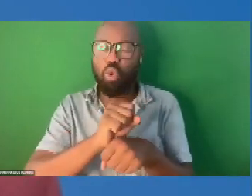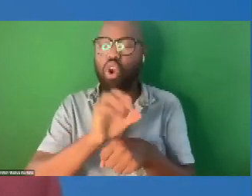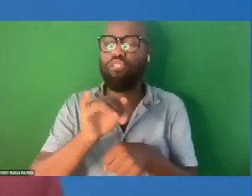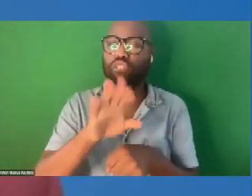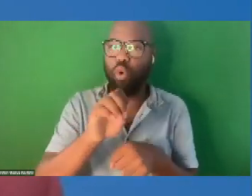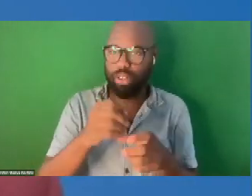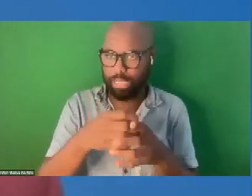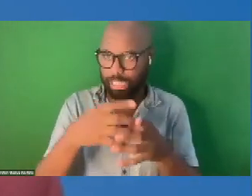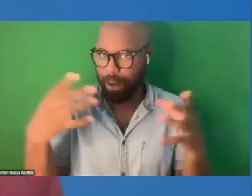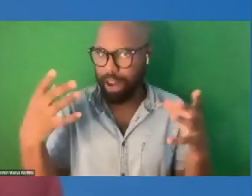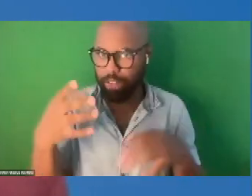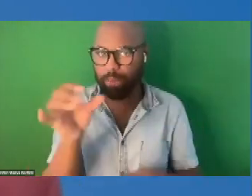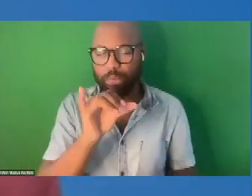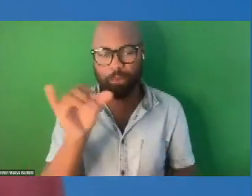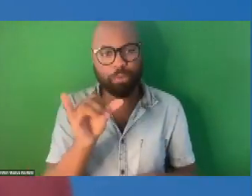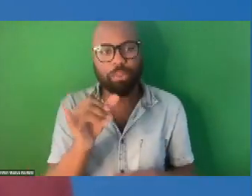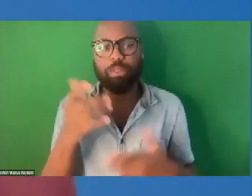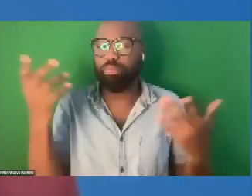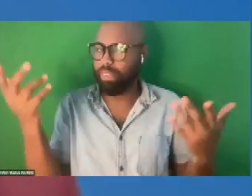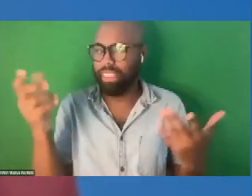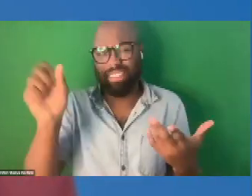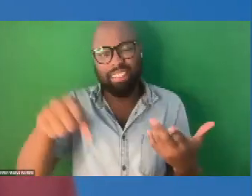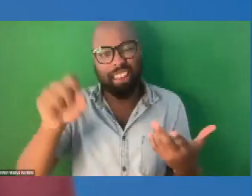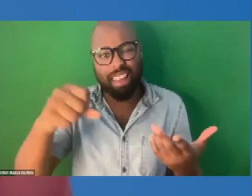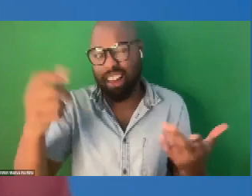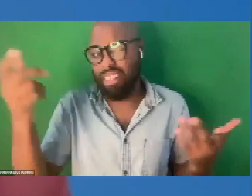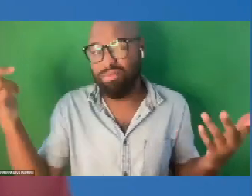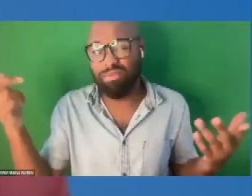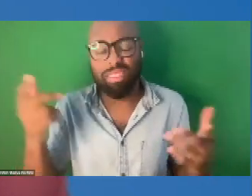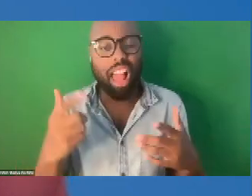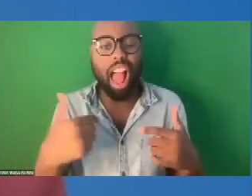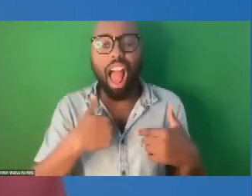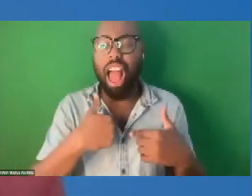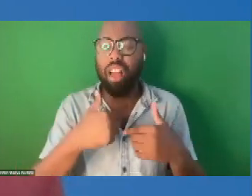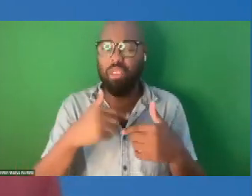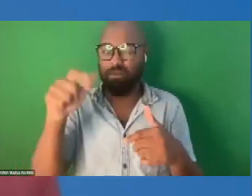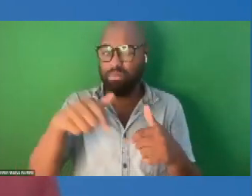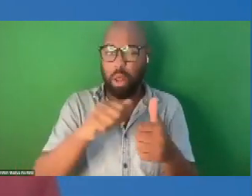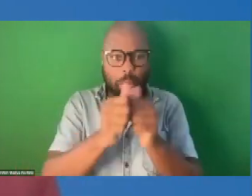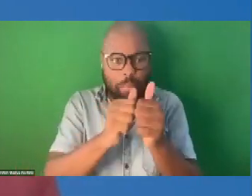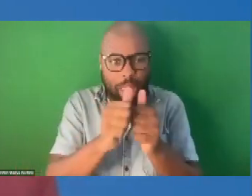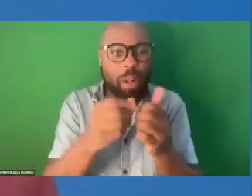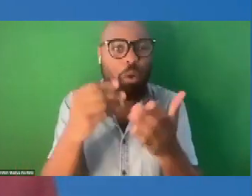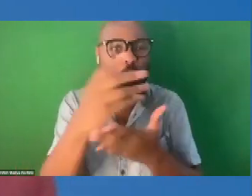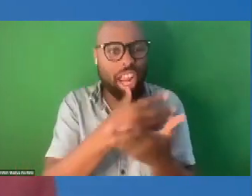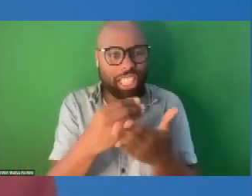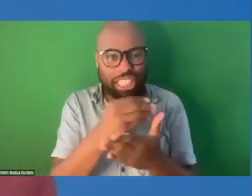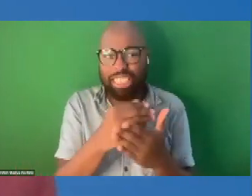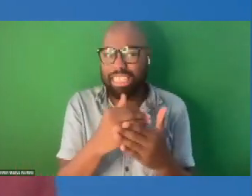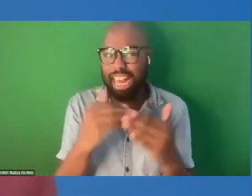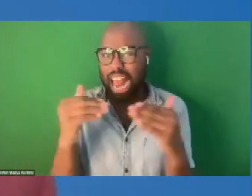Yeah, competitive wages, adequate wages are absolutely crucial to do that.